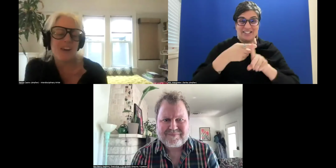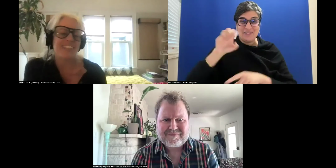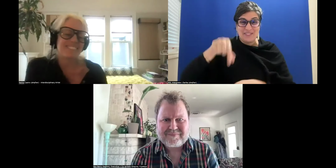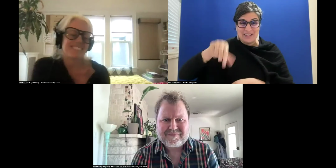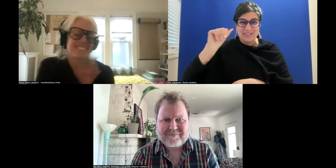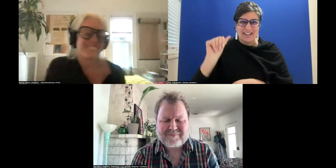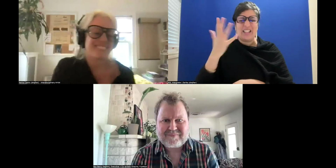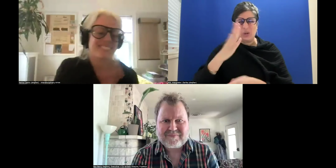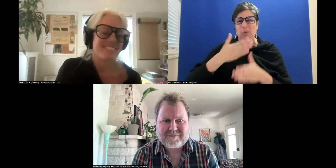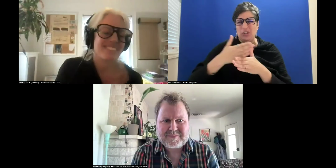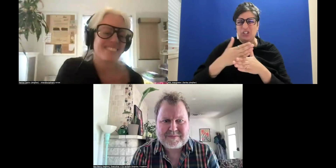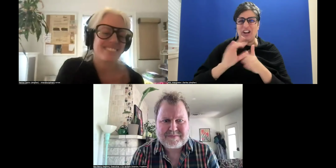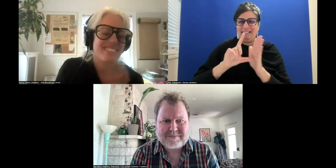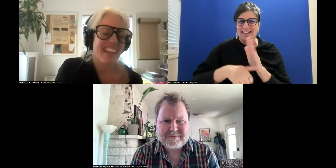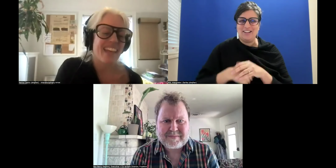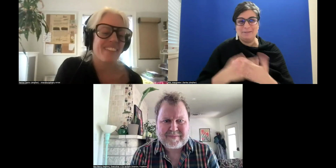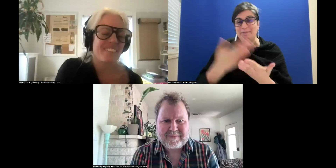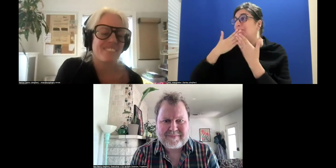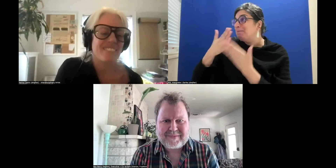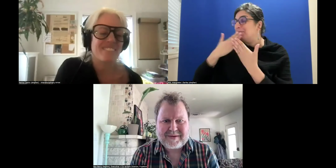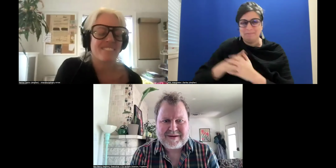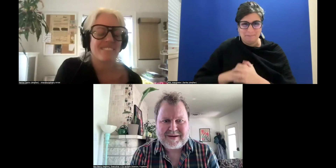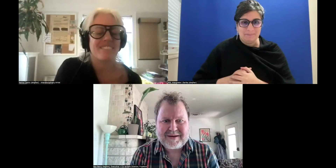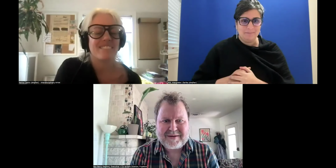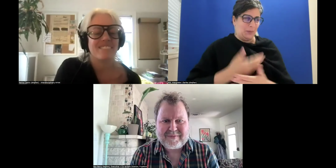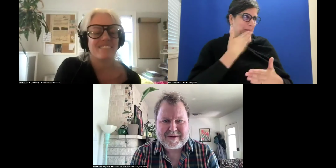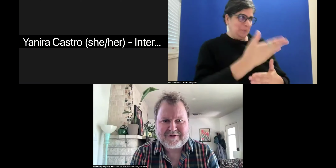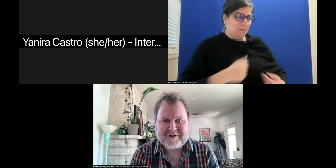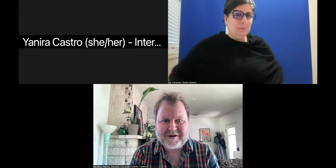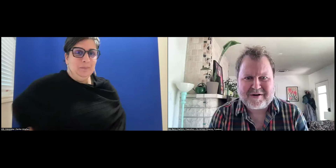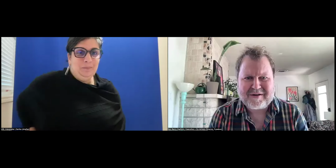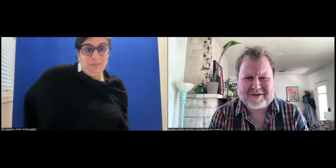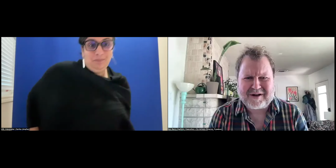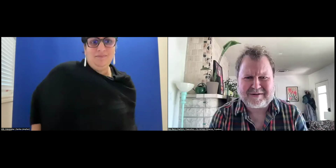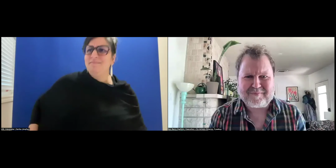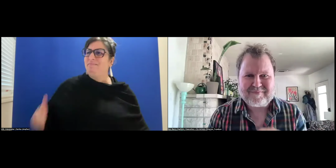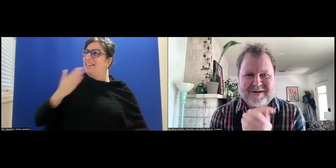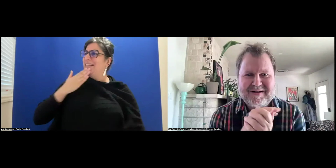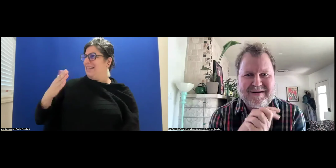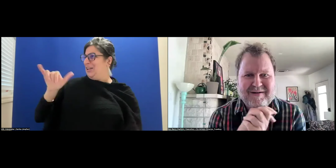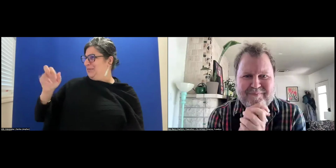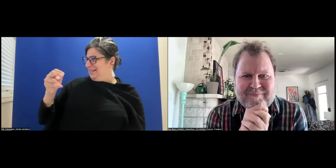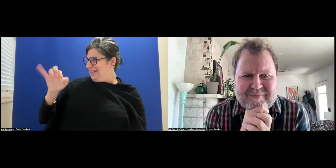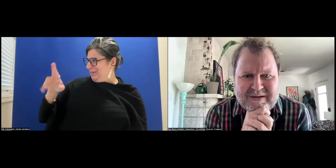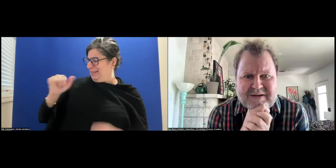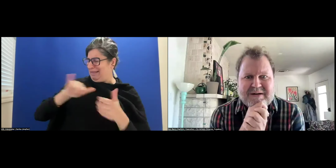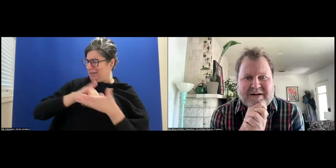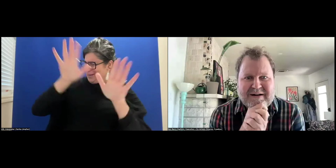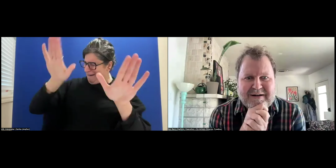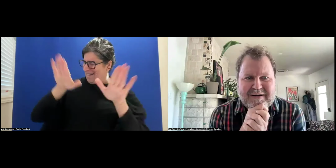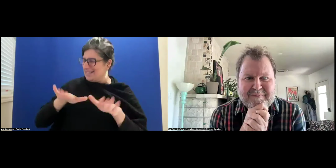Okay. Thank you. Thank you. Okay. Thanks, Yanira. That was awesome.